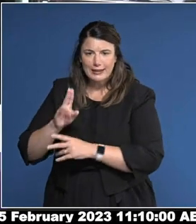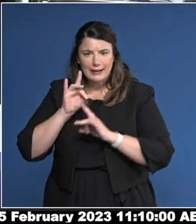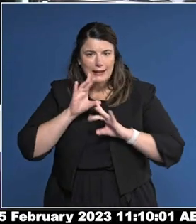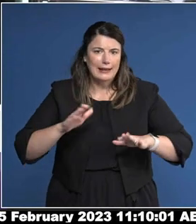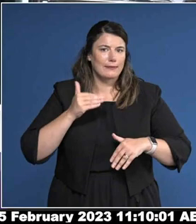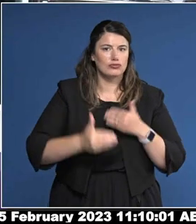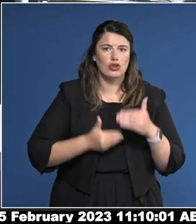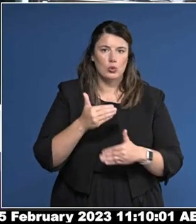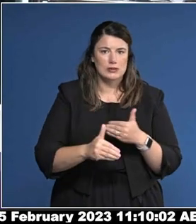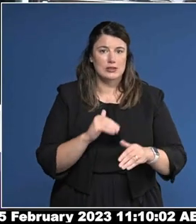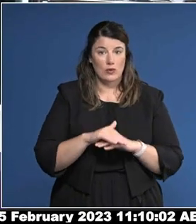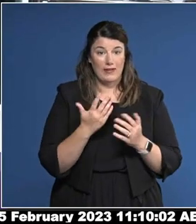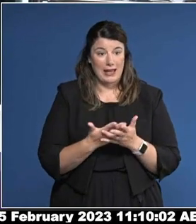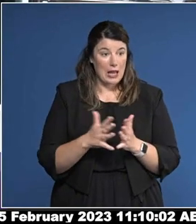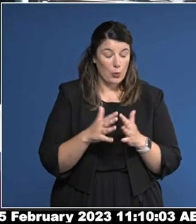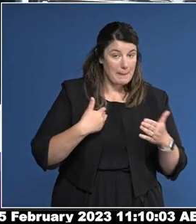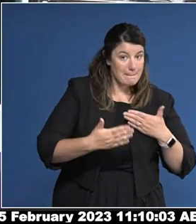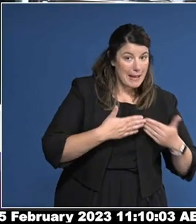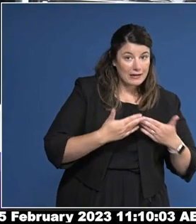manage those things, how we support people, how we communicate.